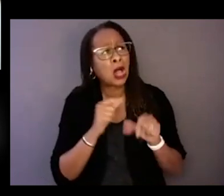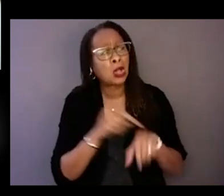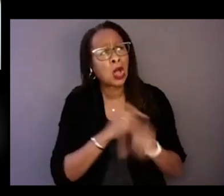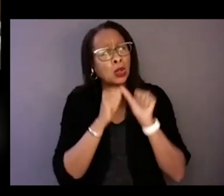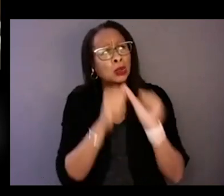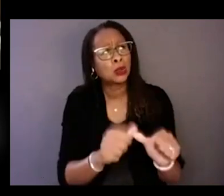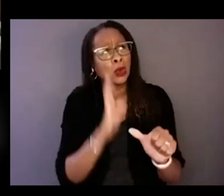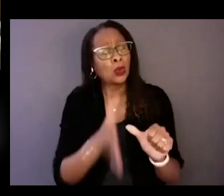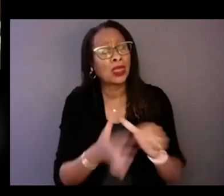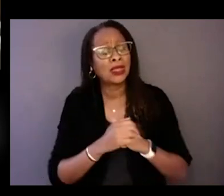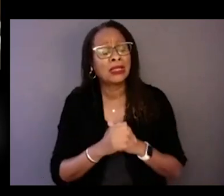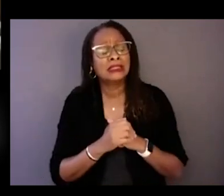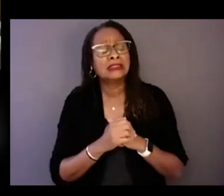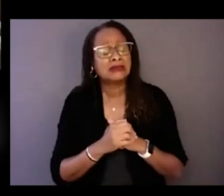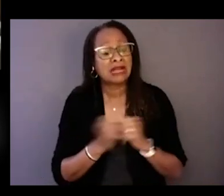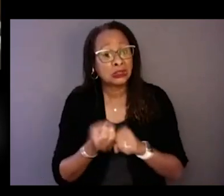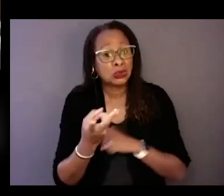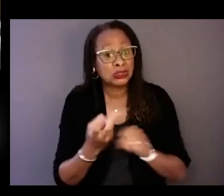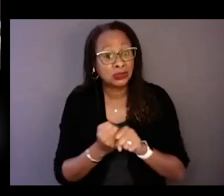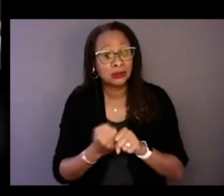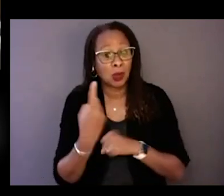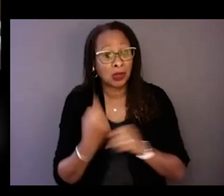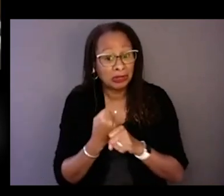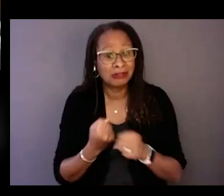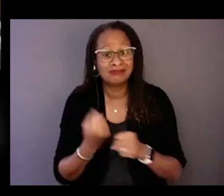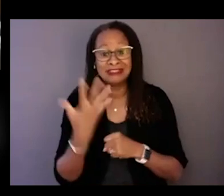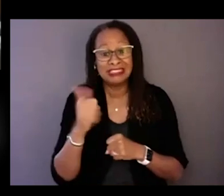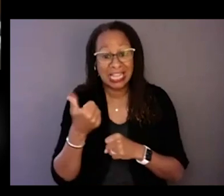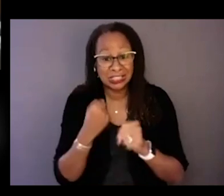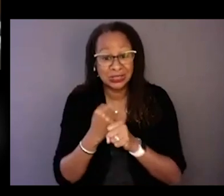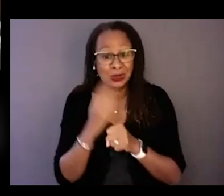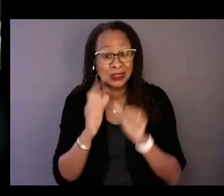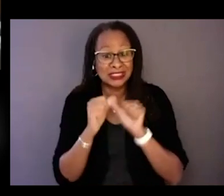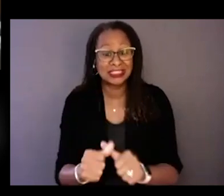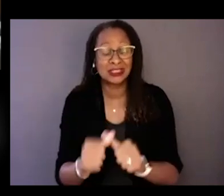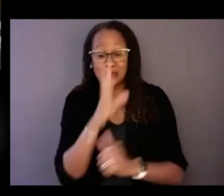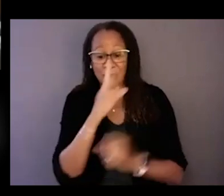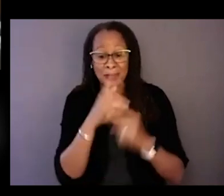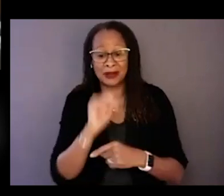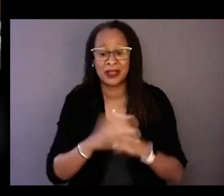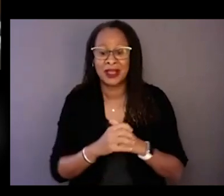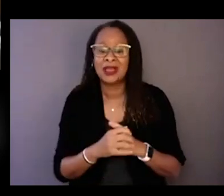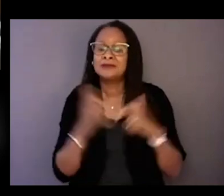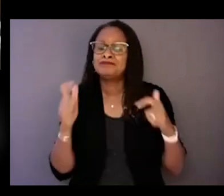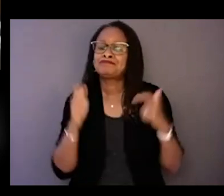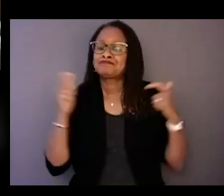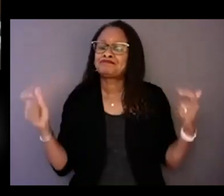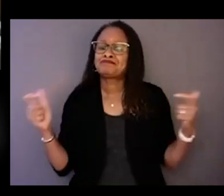They'll all be talking about it two years from now. Yeah. - Yeah. It's enormously gratifying.